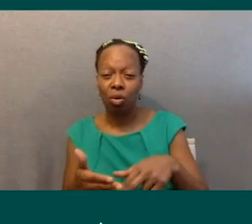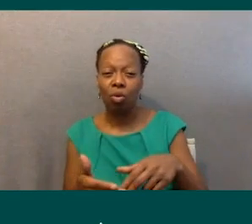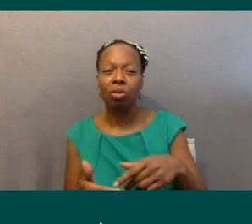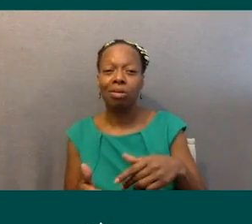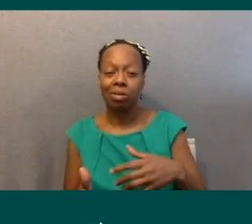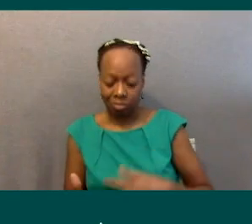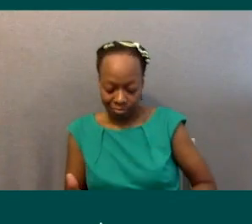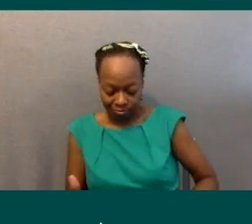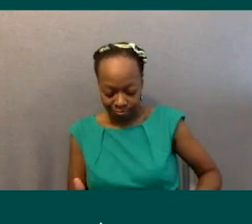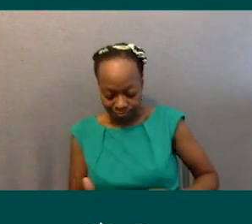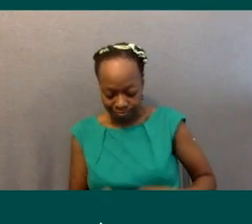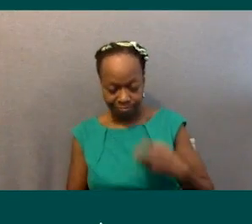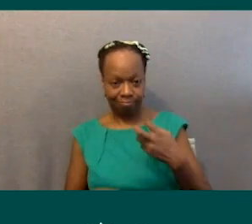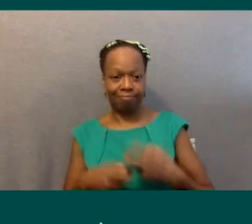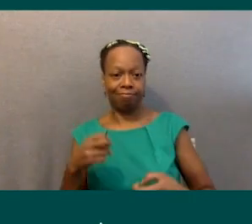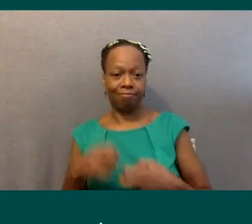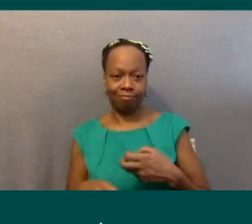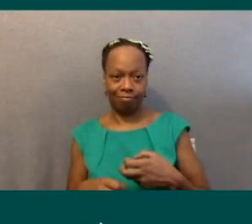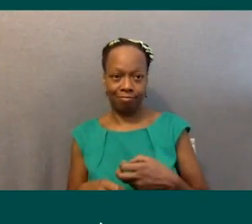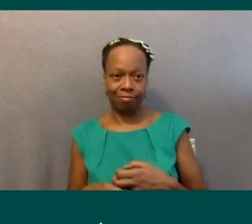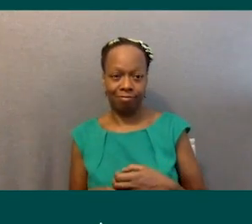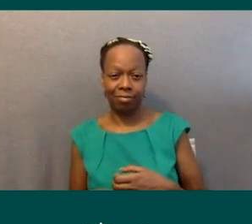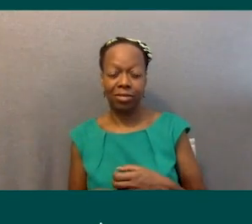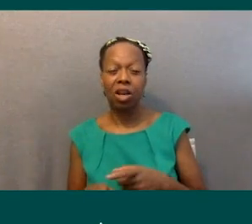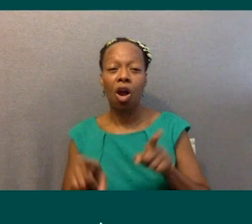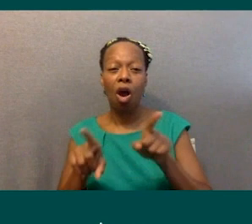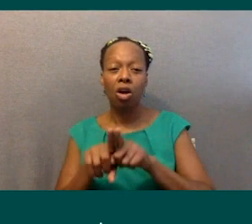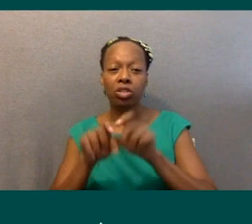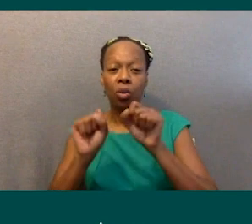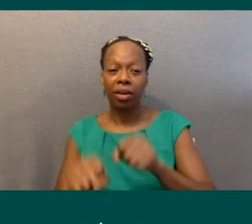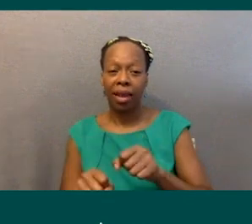'cause any pain causes more muscle stiffness.